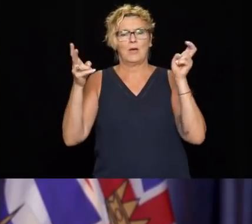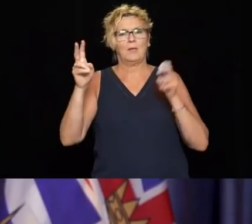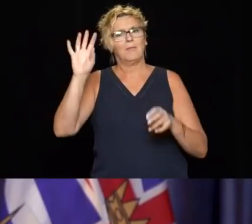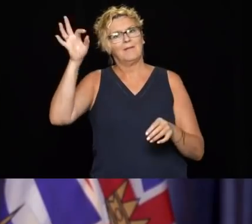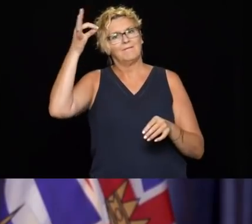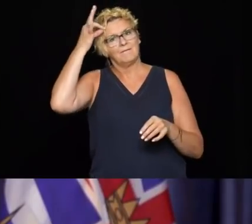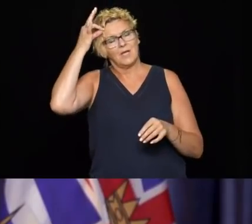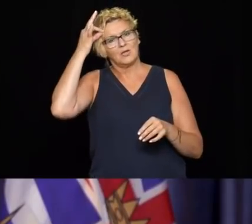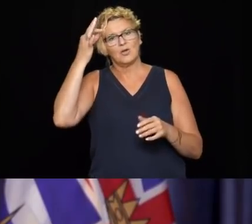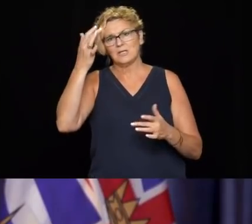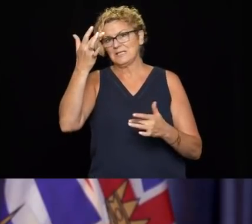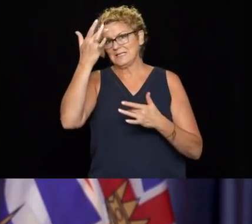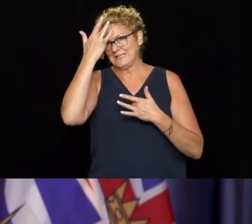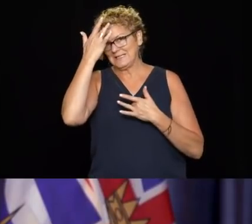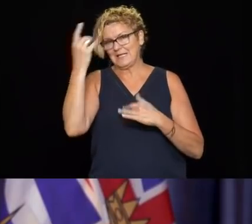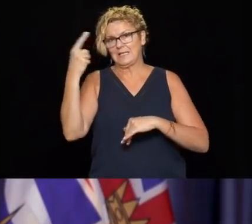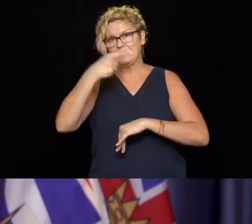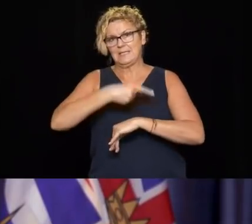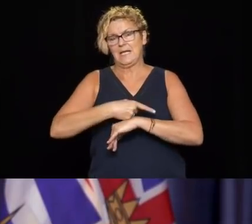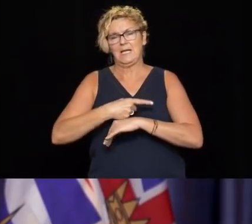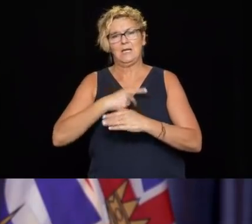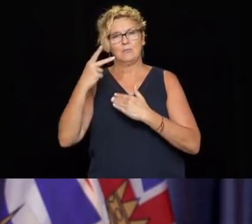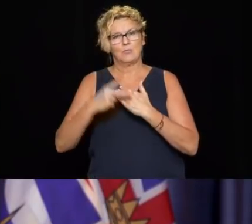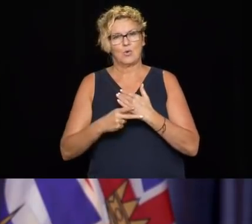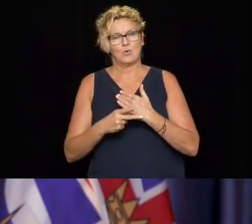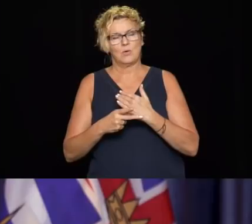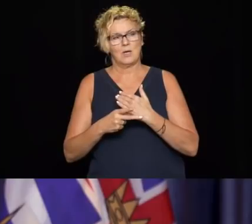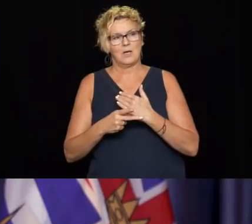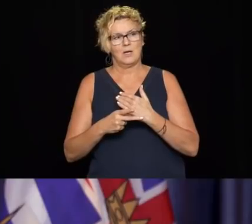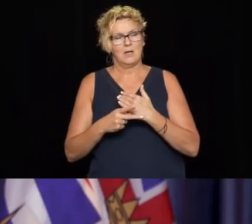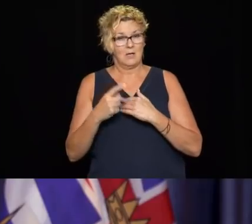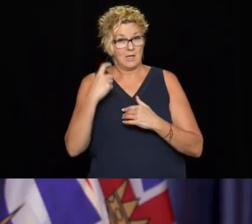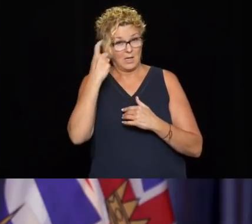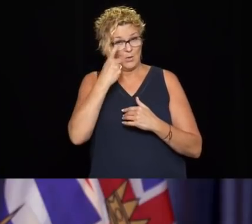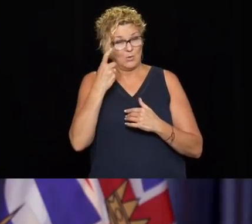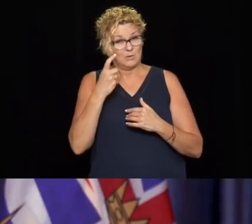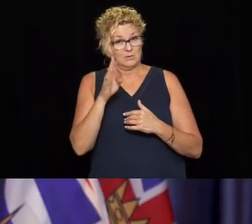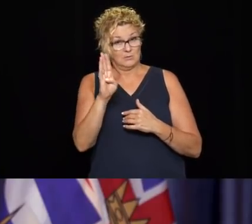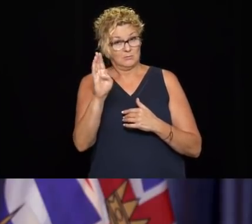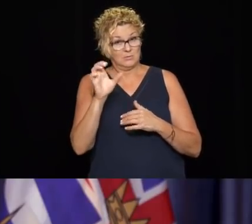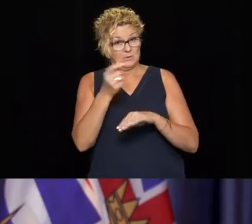do you have any insight on whether this is going to happen